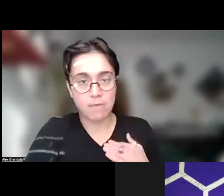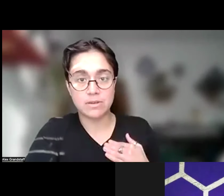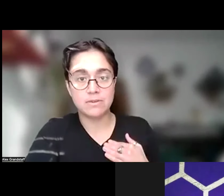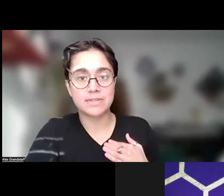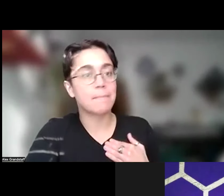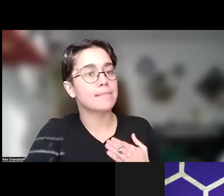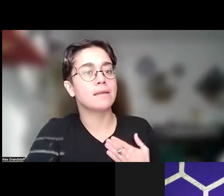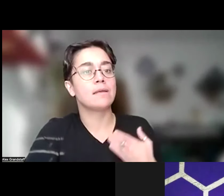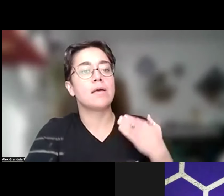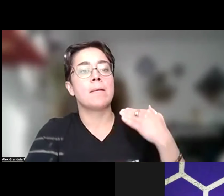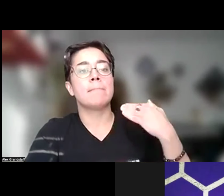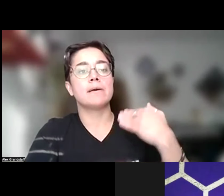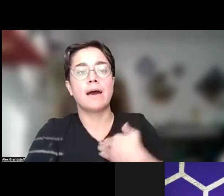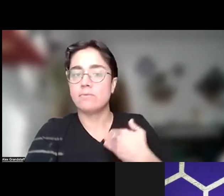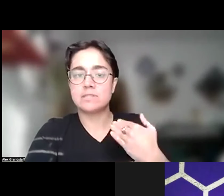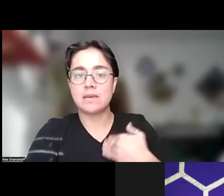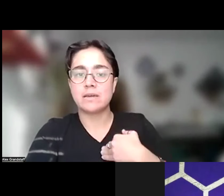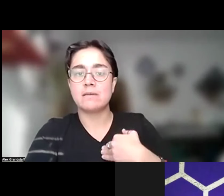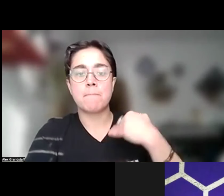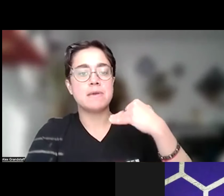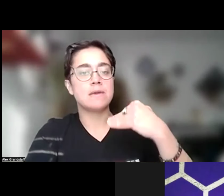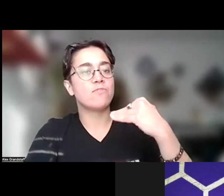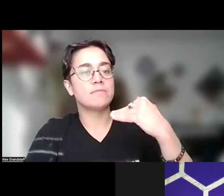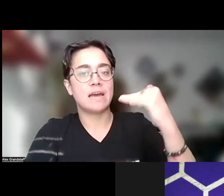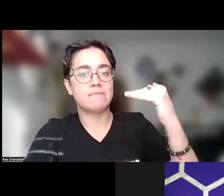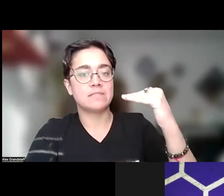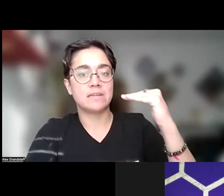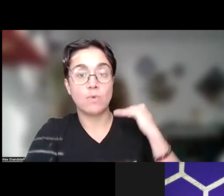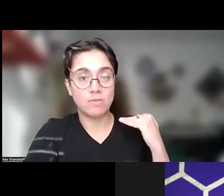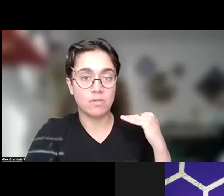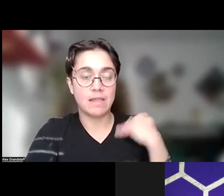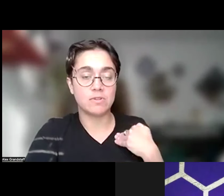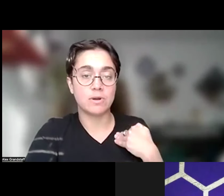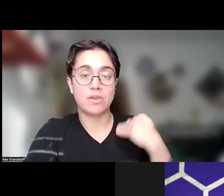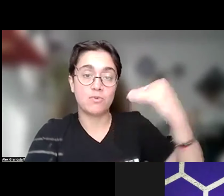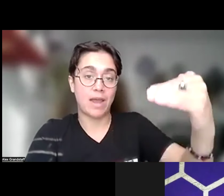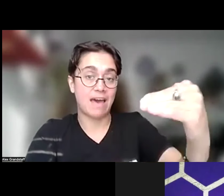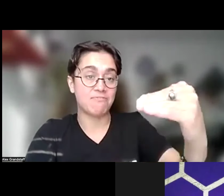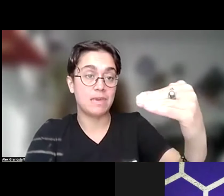district or area, like your ZIP Code or address. If you are not comfortable with fact, I would not use that method.